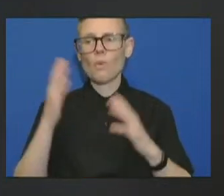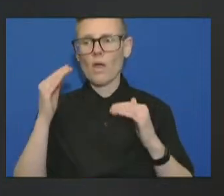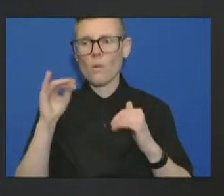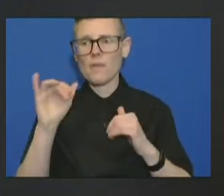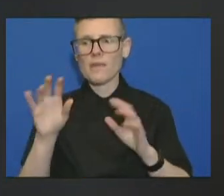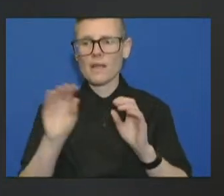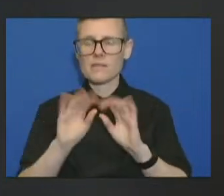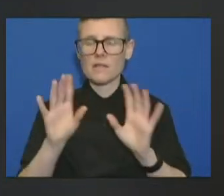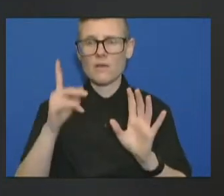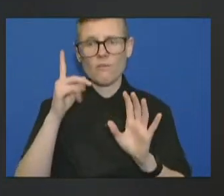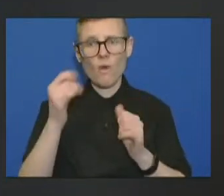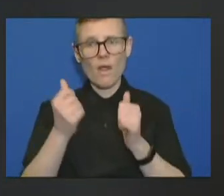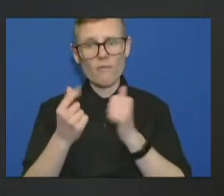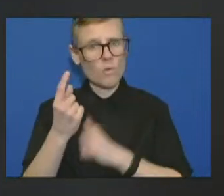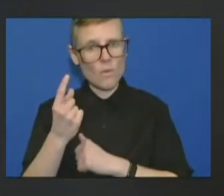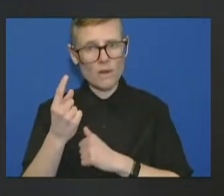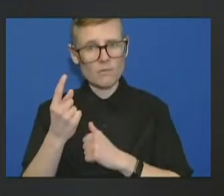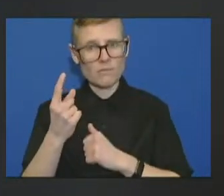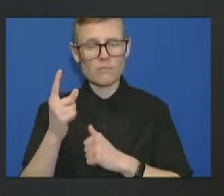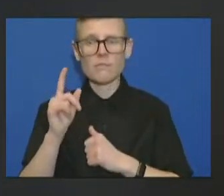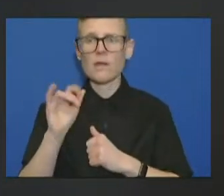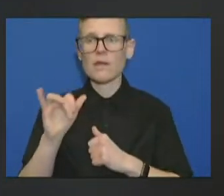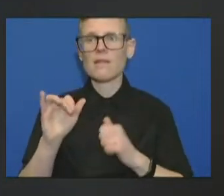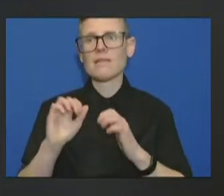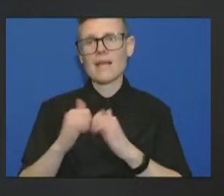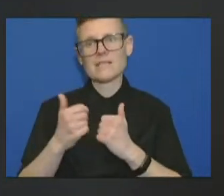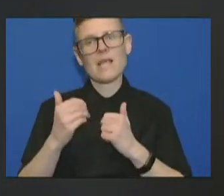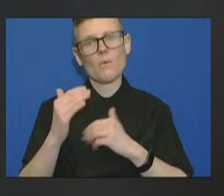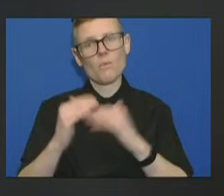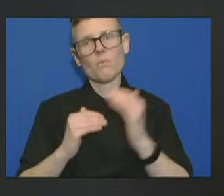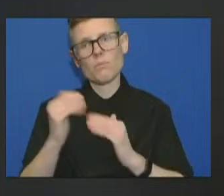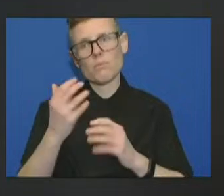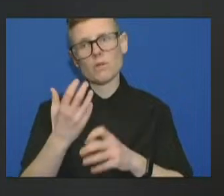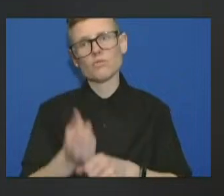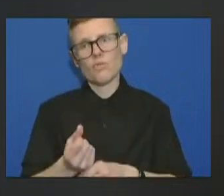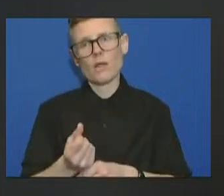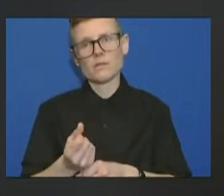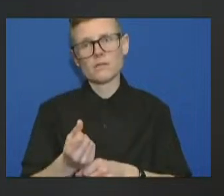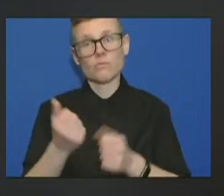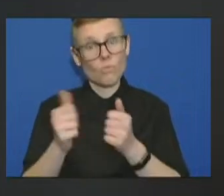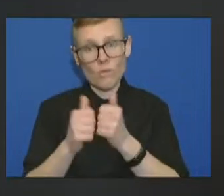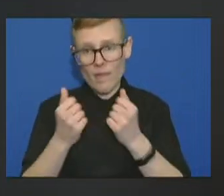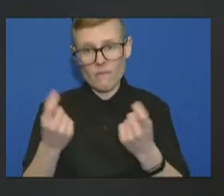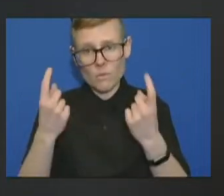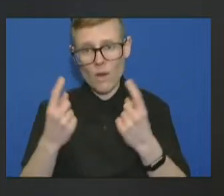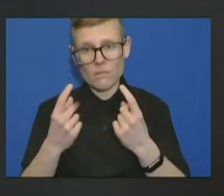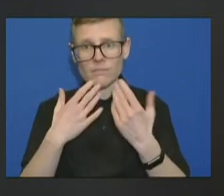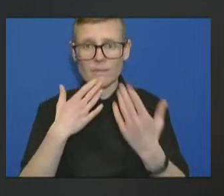it's a continual improvement. So I hope that it's evident for